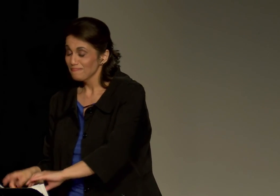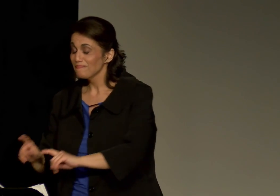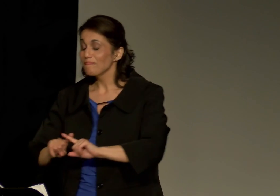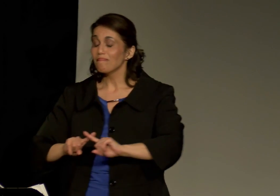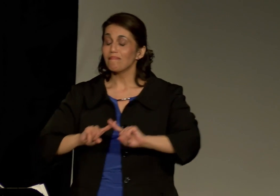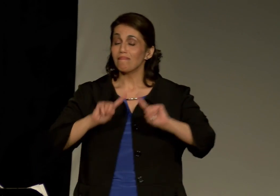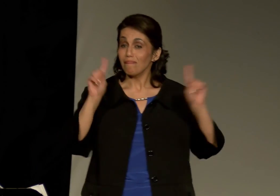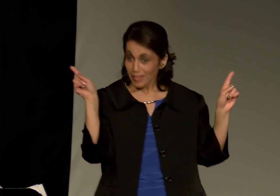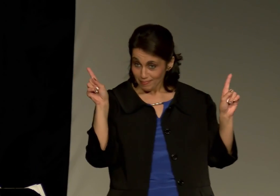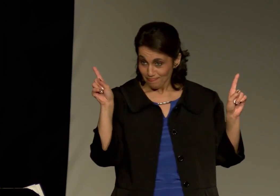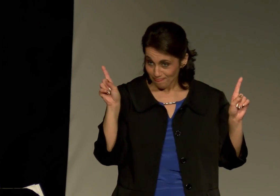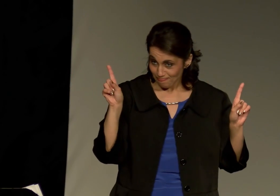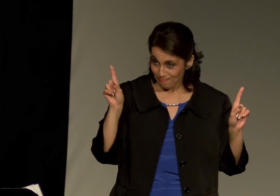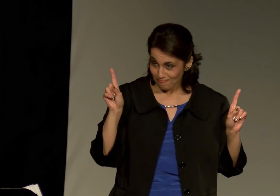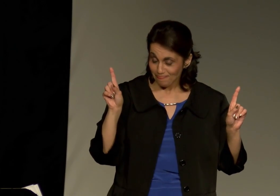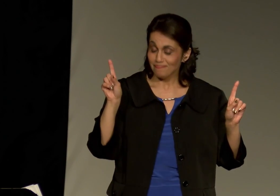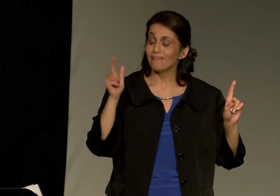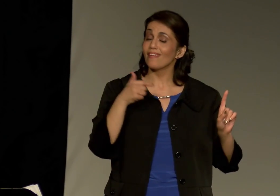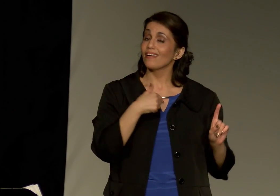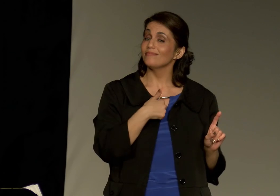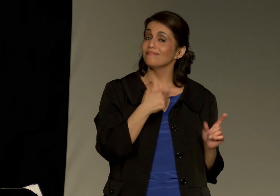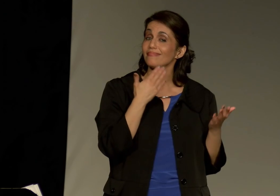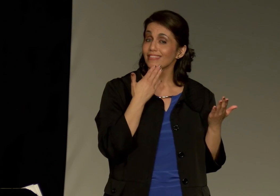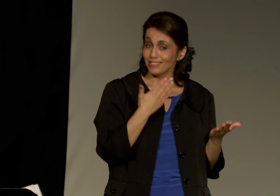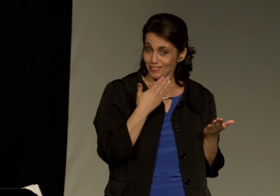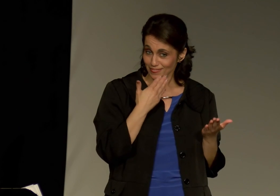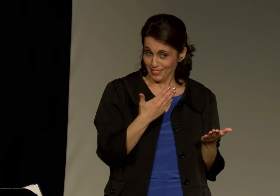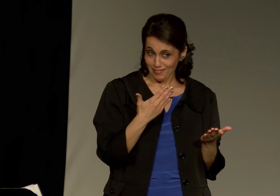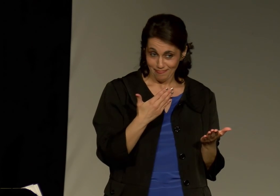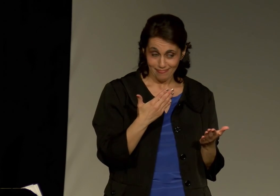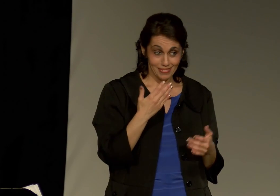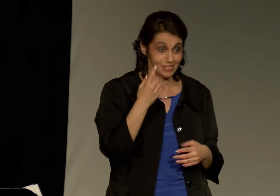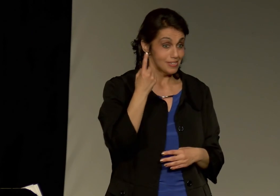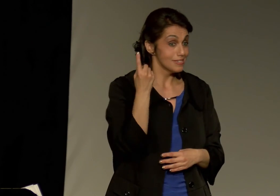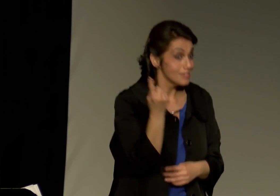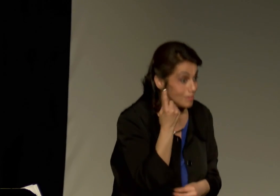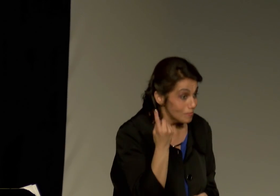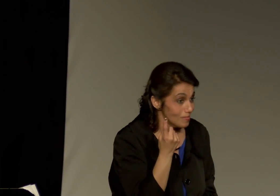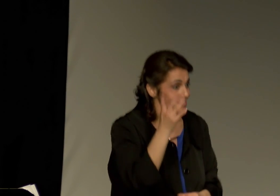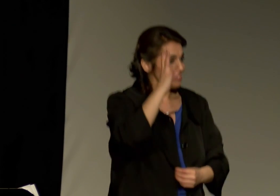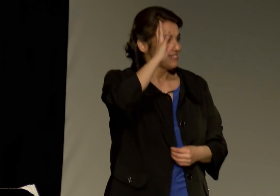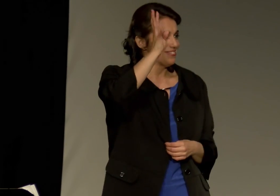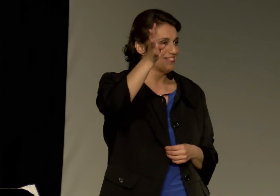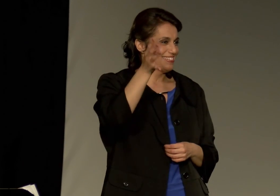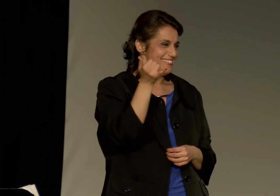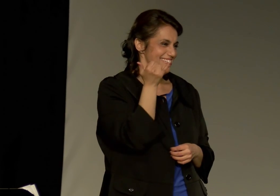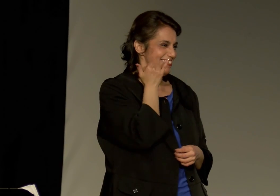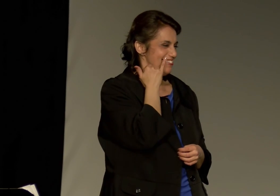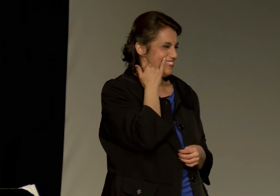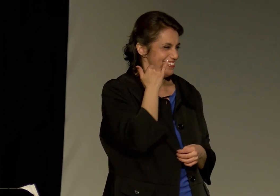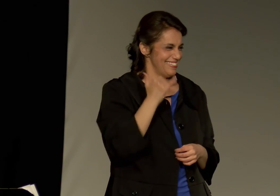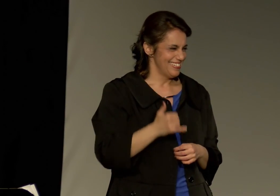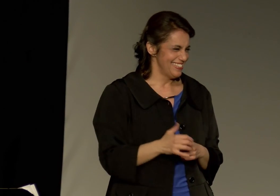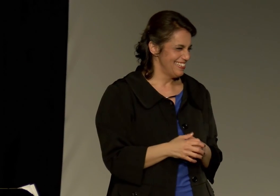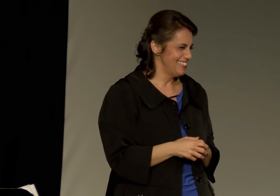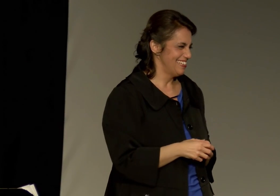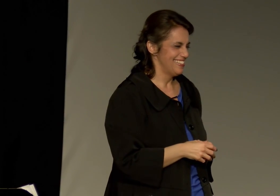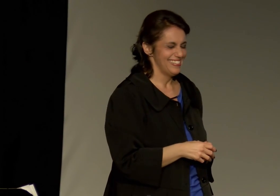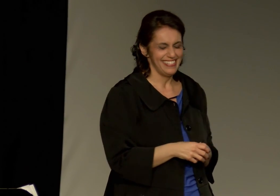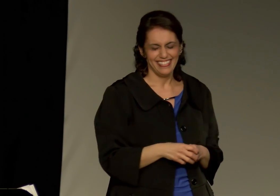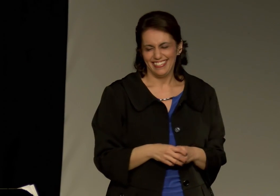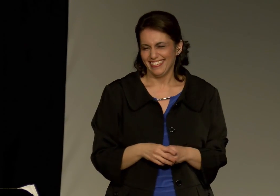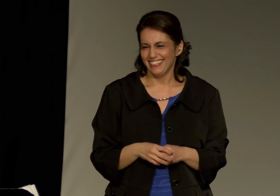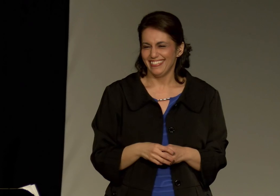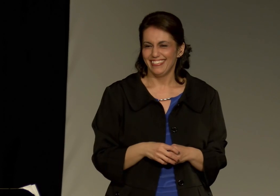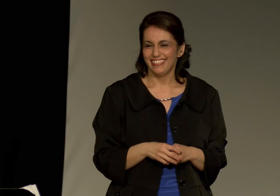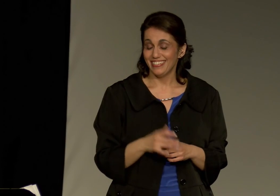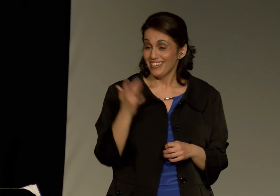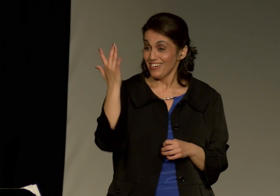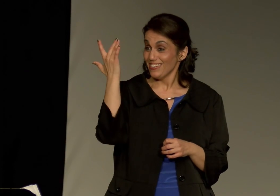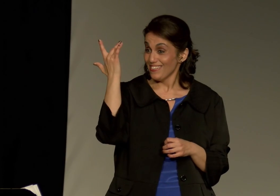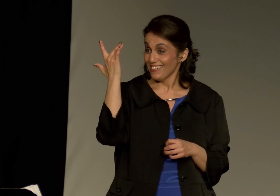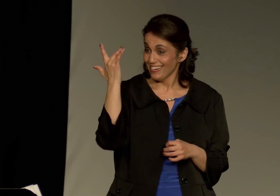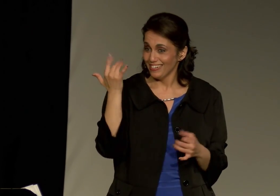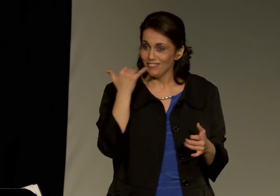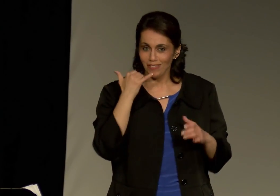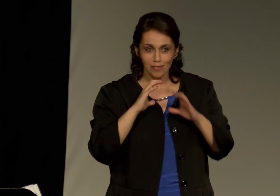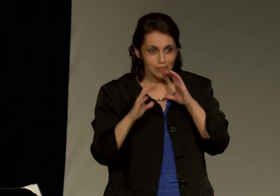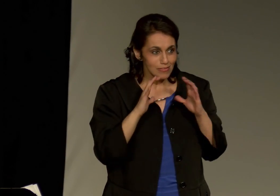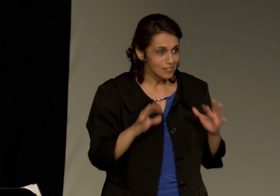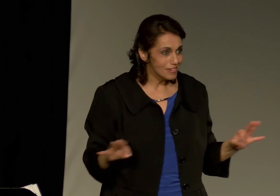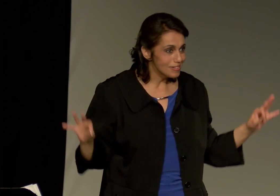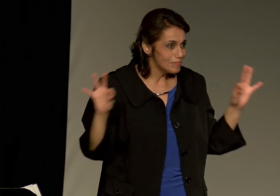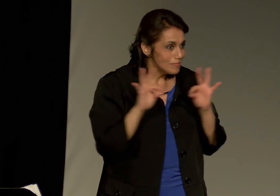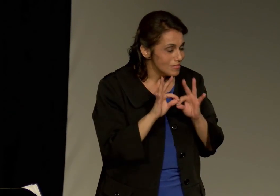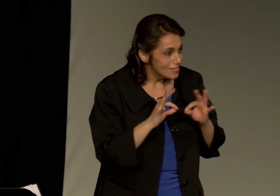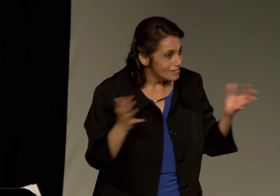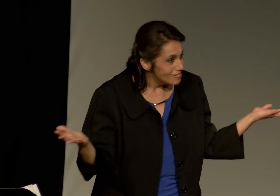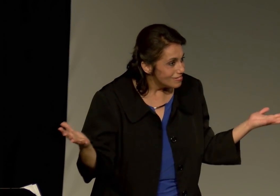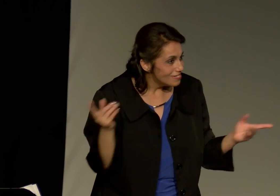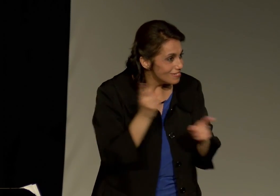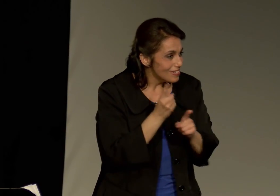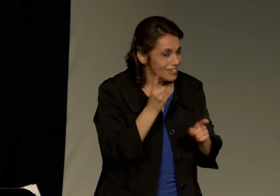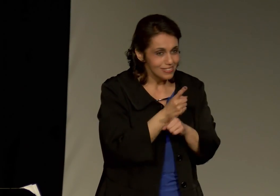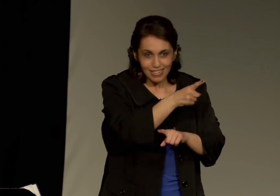But, I am very grateful that someone invented the telephone, because it's communication,